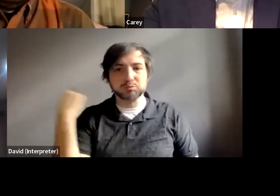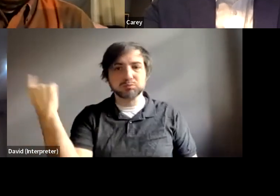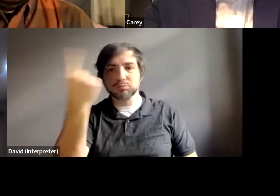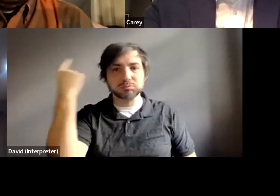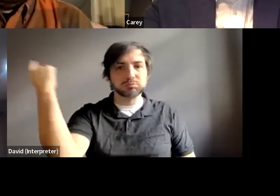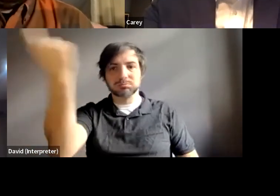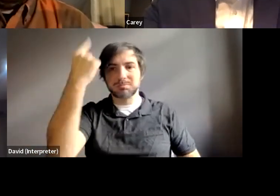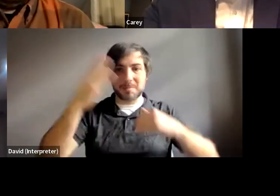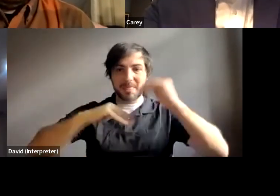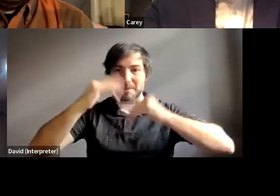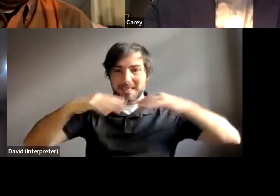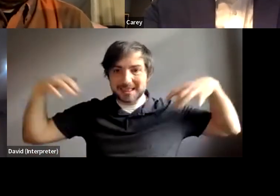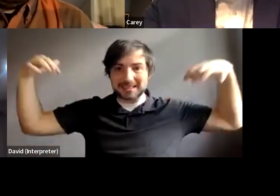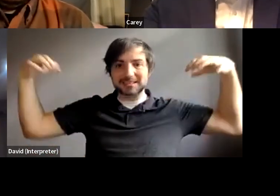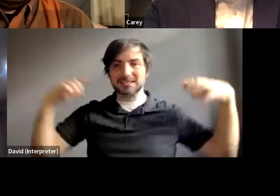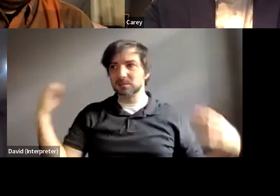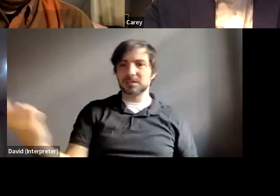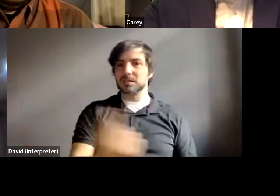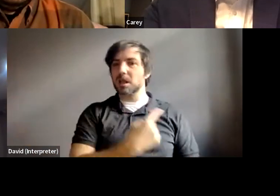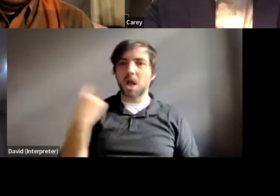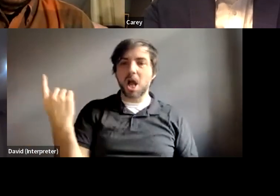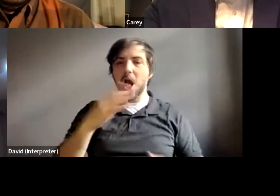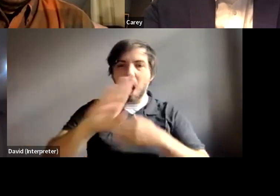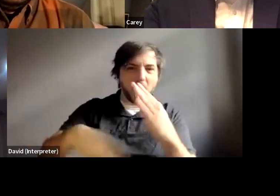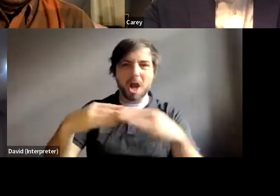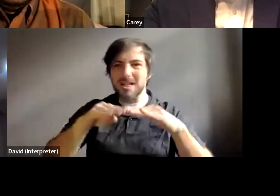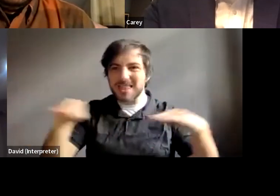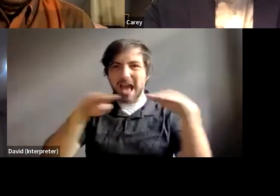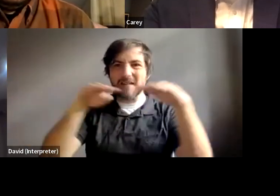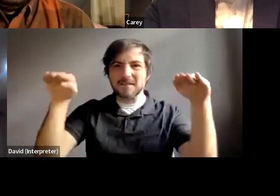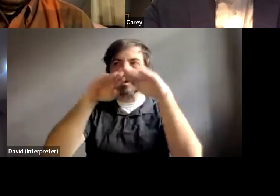, getting insight on ways we are or are